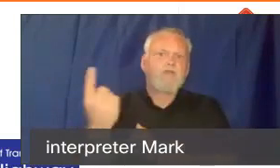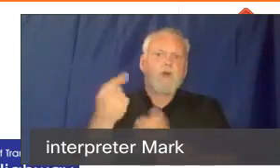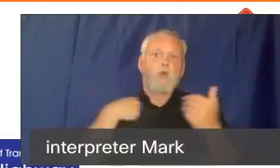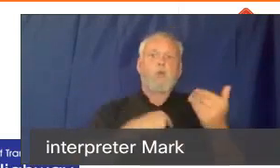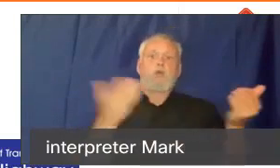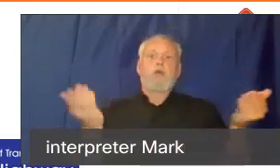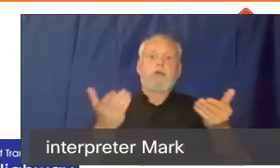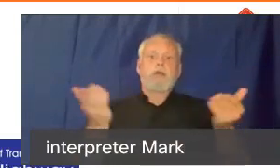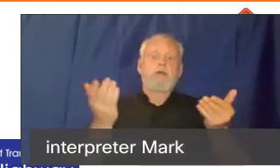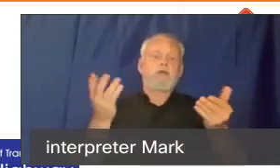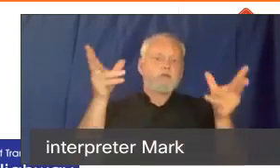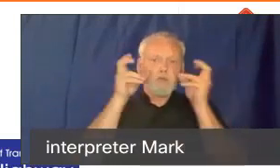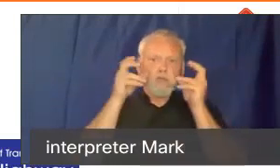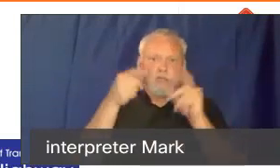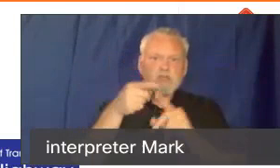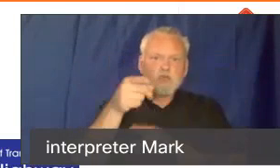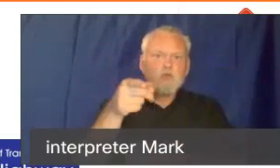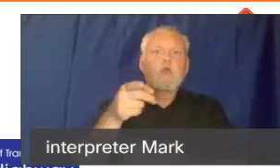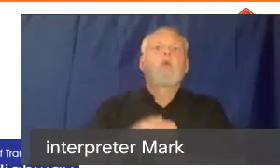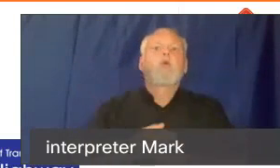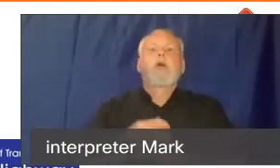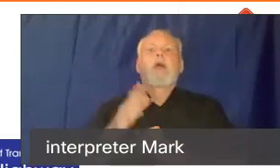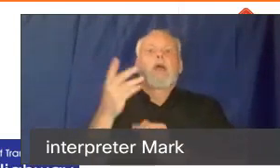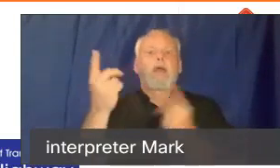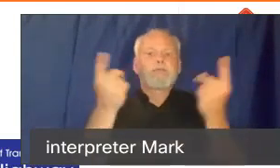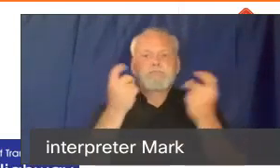Listen to you and, like, listen to your questions or comments.